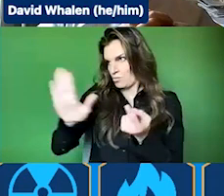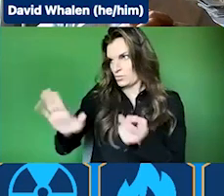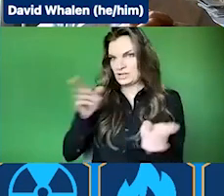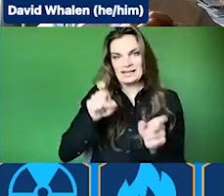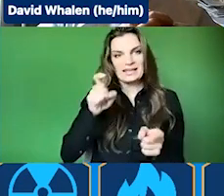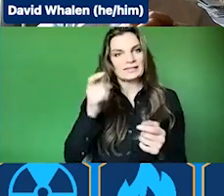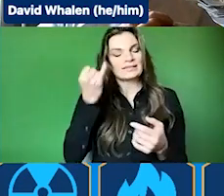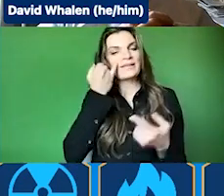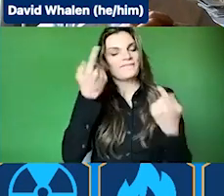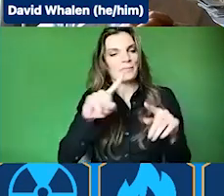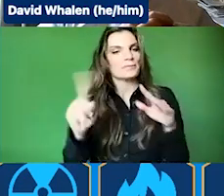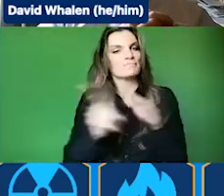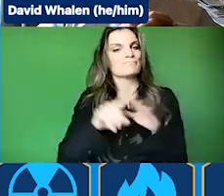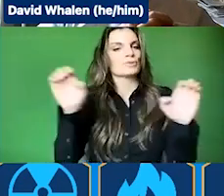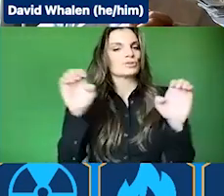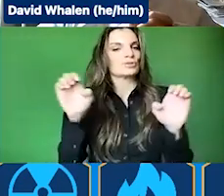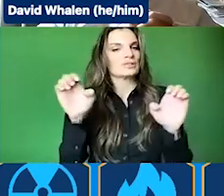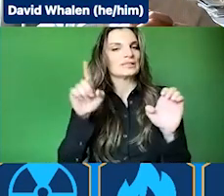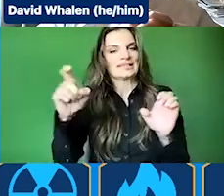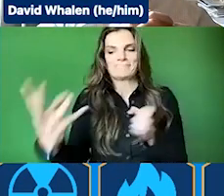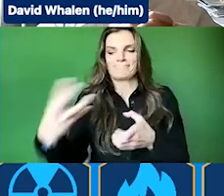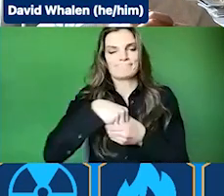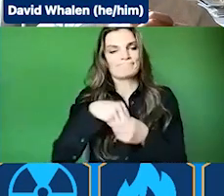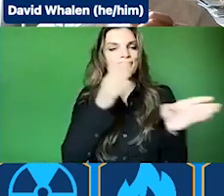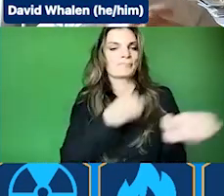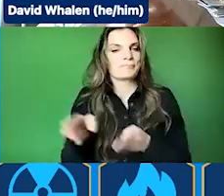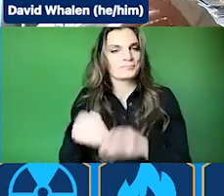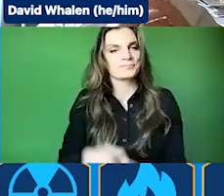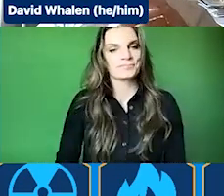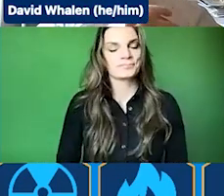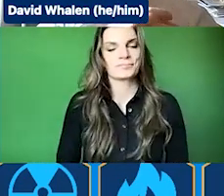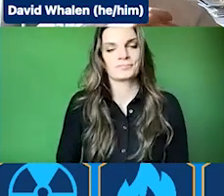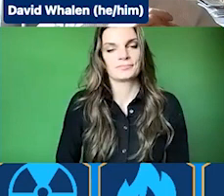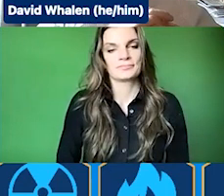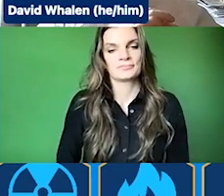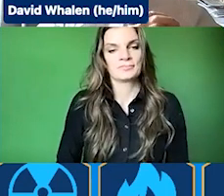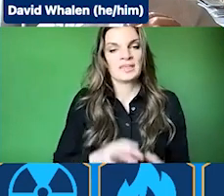So if you caught the first